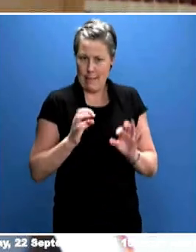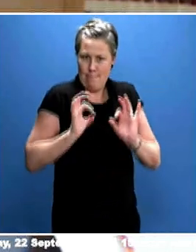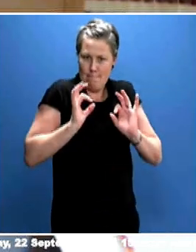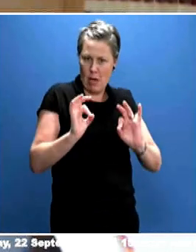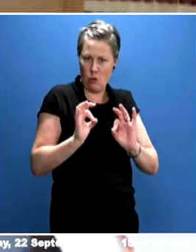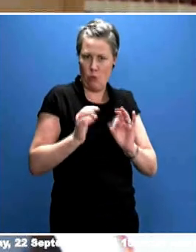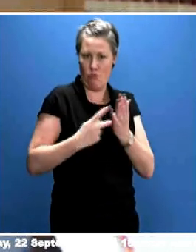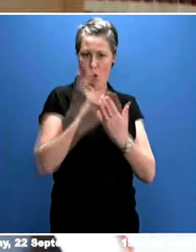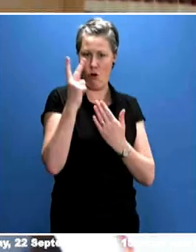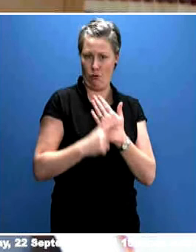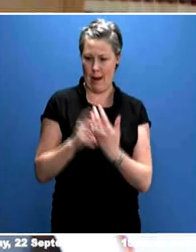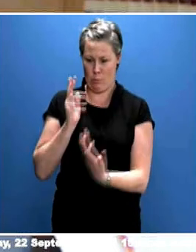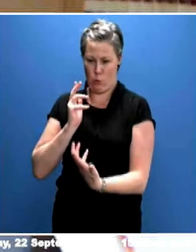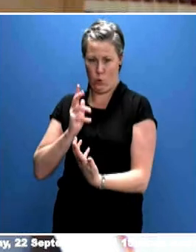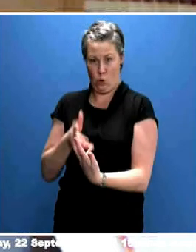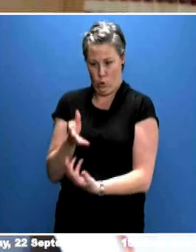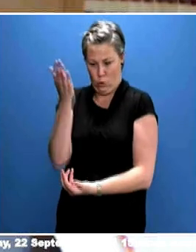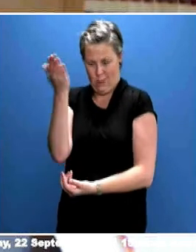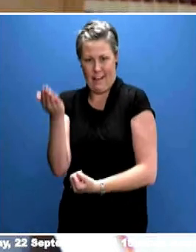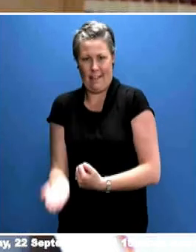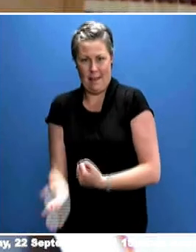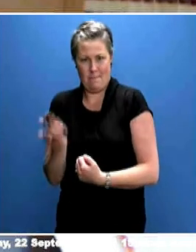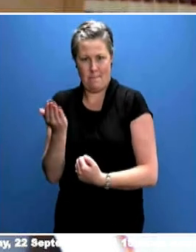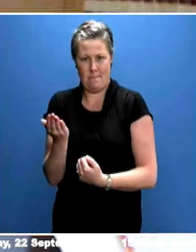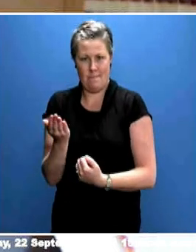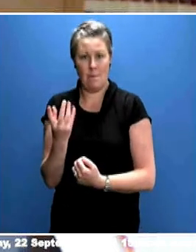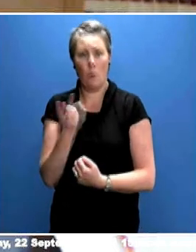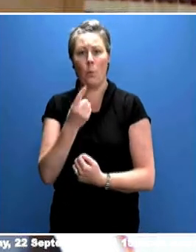Sometimes, I think in one case we outsourced this, and other times we've